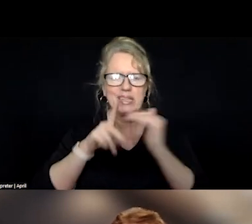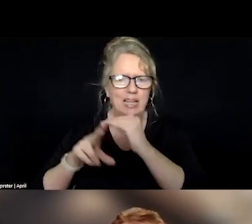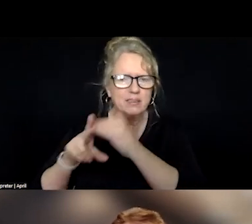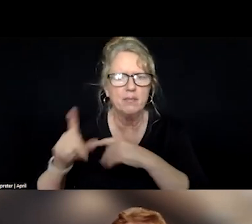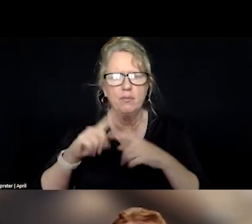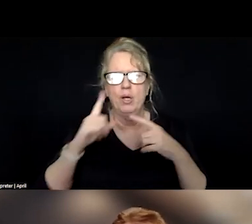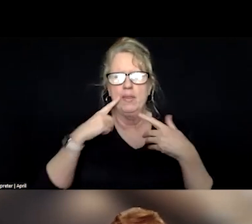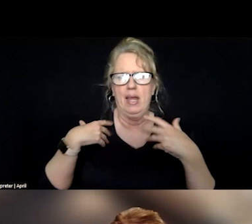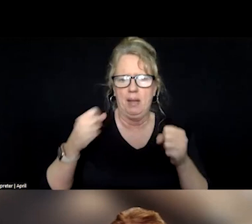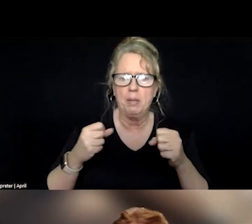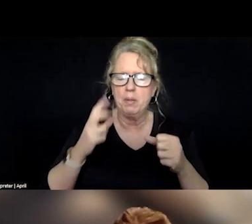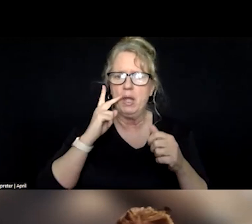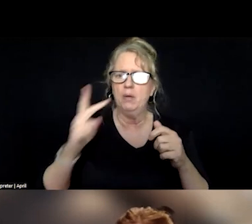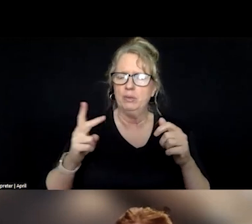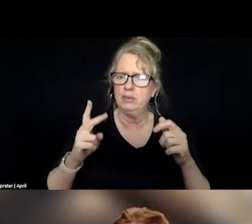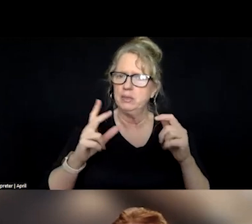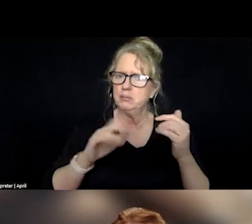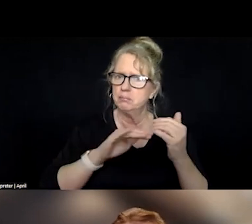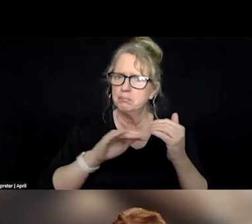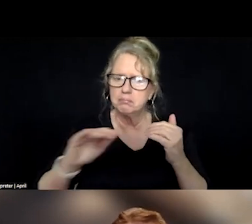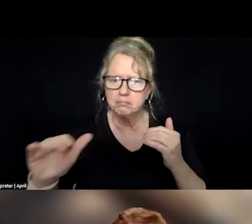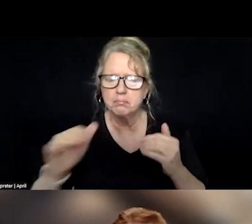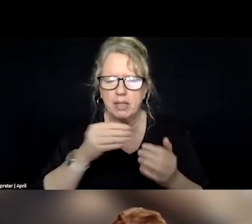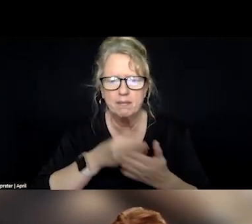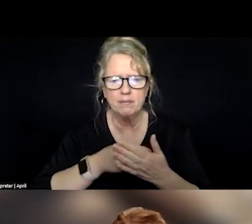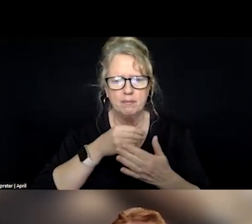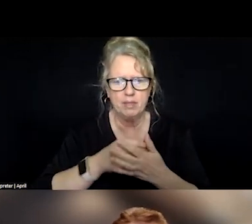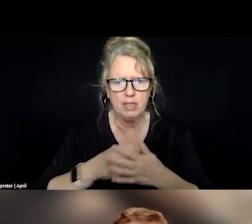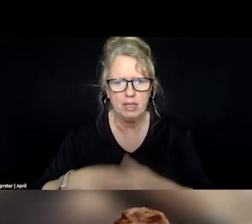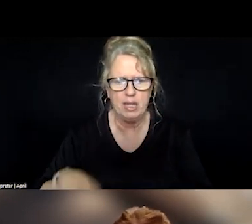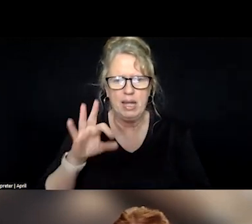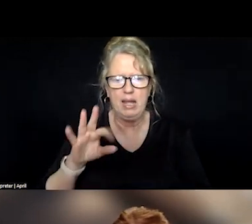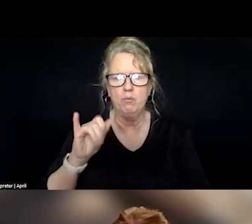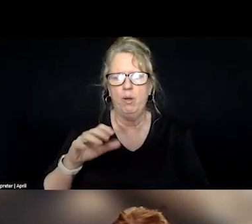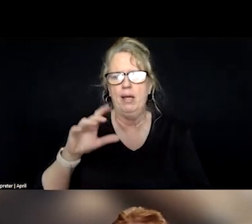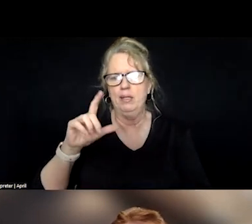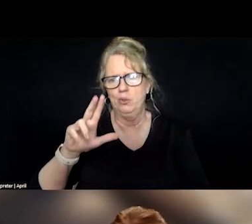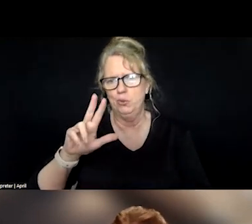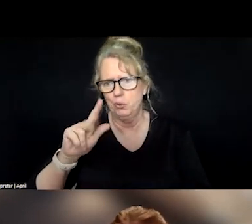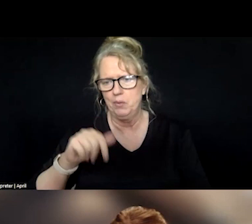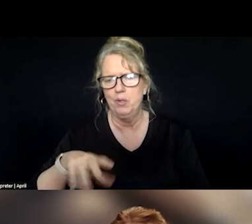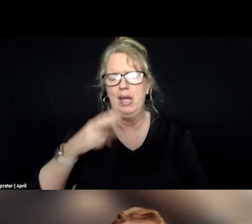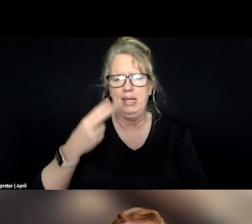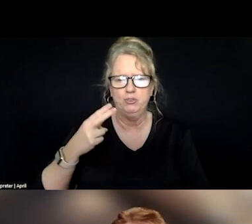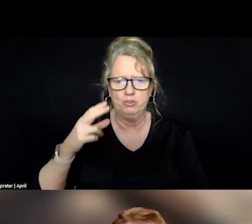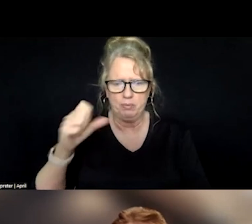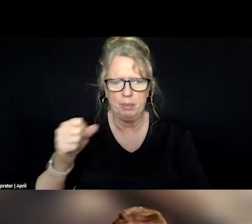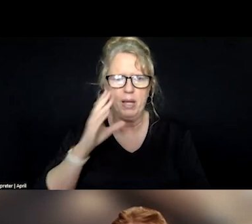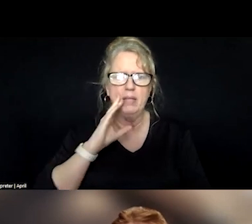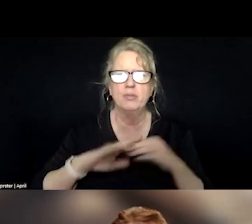SEE FUNDING LEVELS WITH THE FY 23 BILL THAT WAS SIGNED INTO LAW